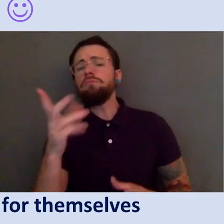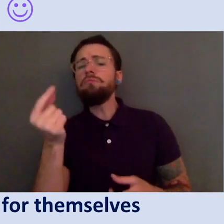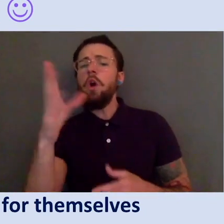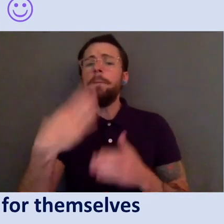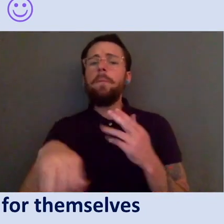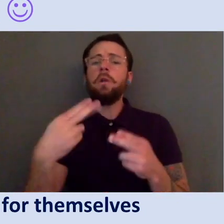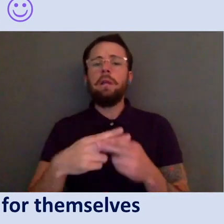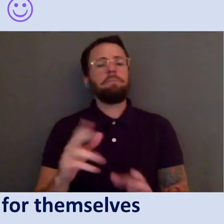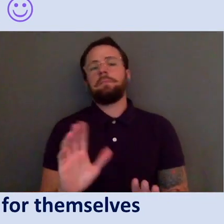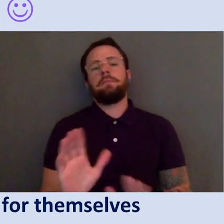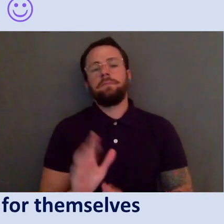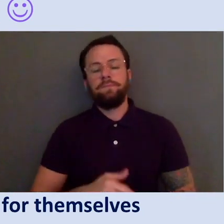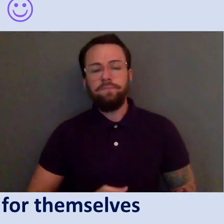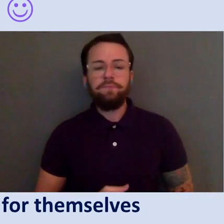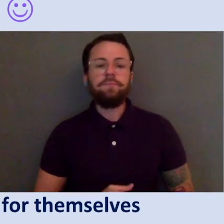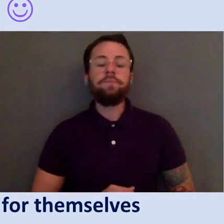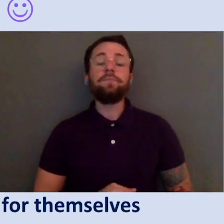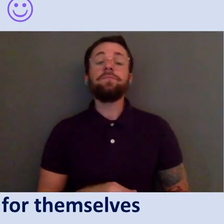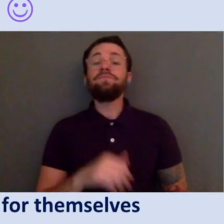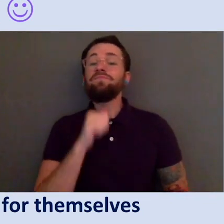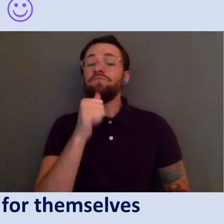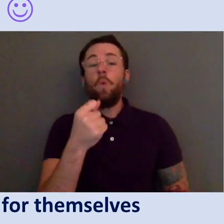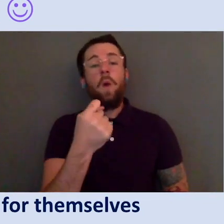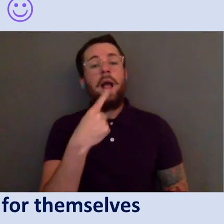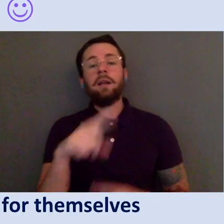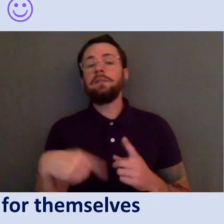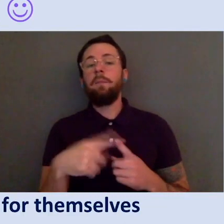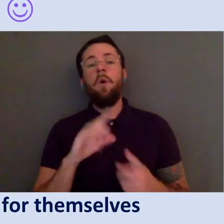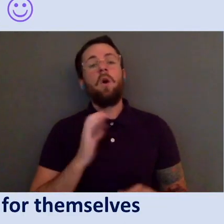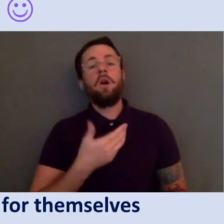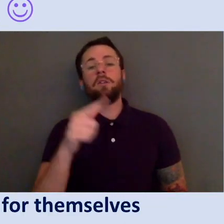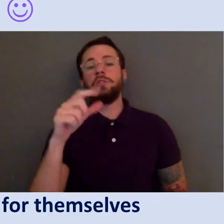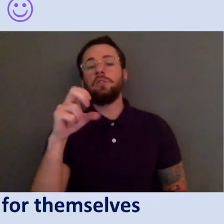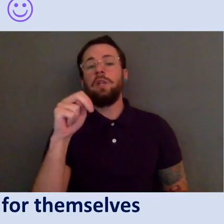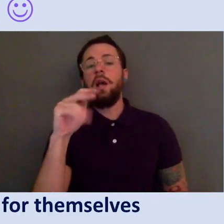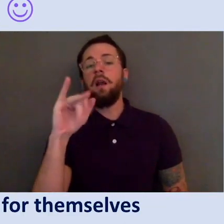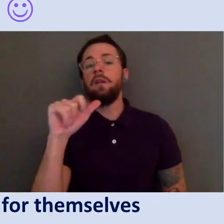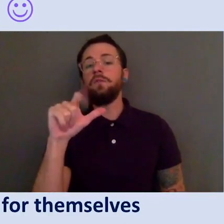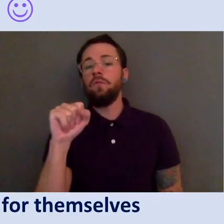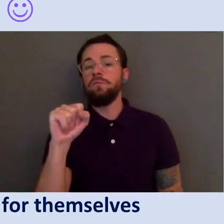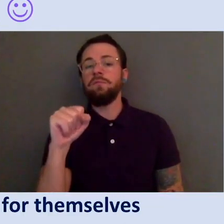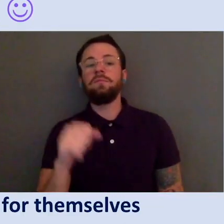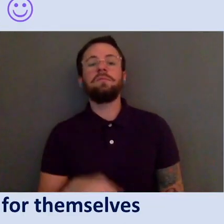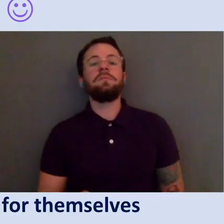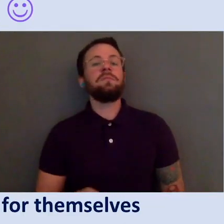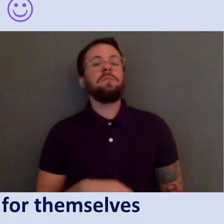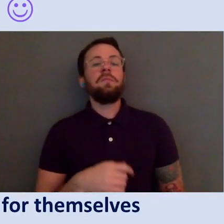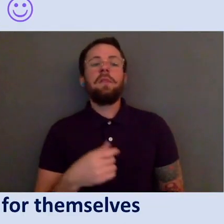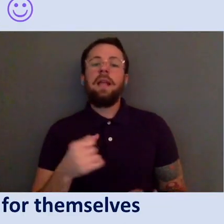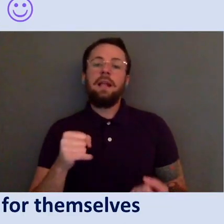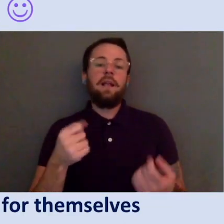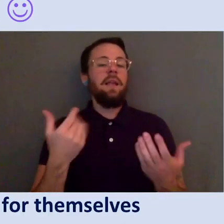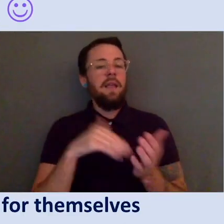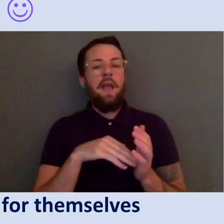It can be a feminine name that does not fit my identity now so please don't ask what somebody's